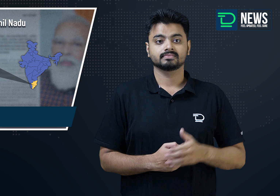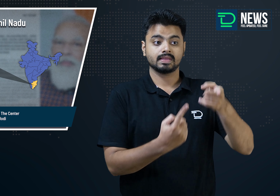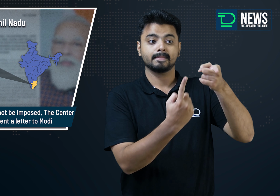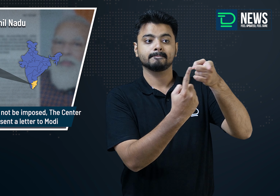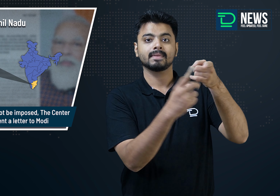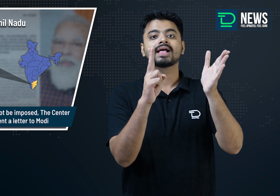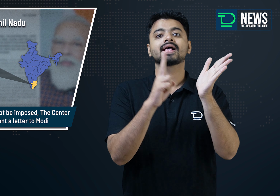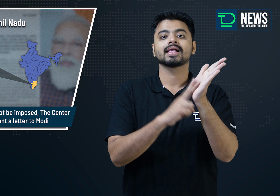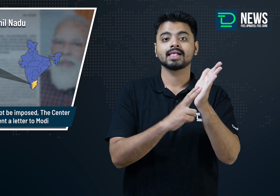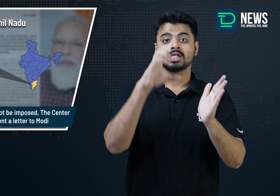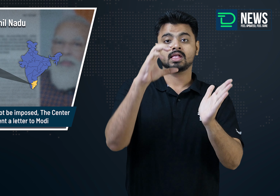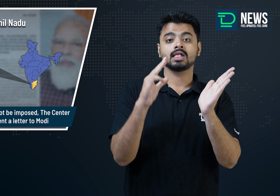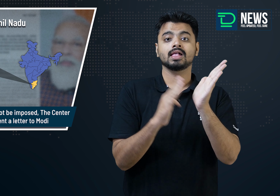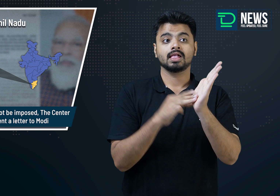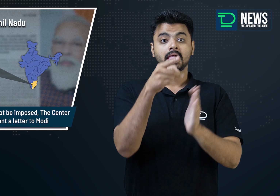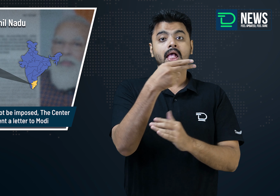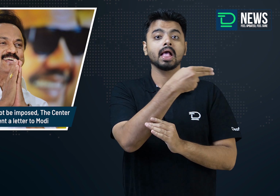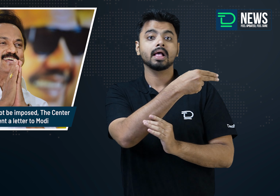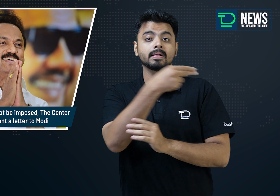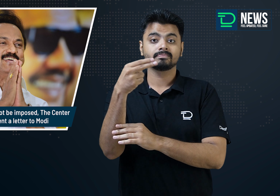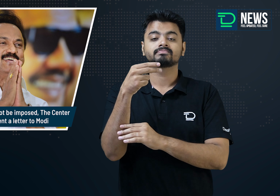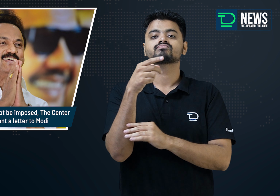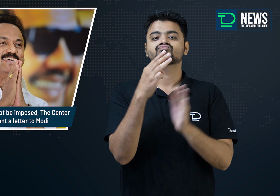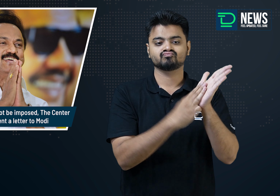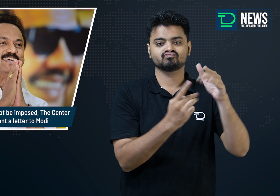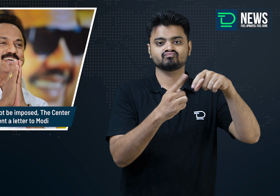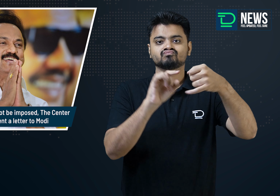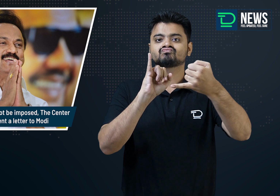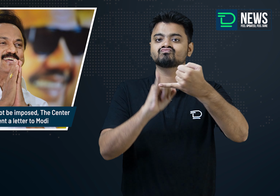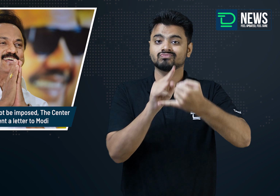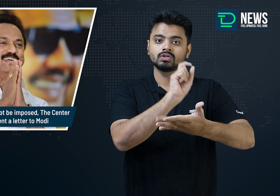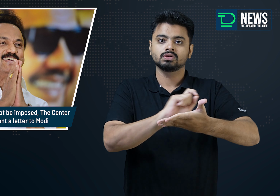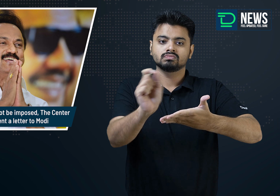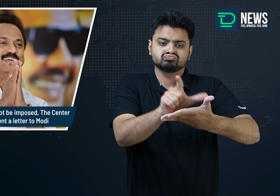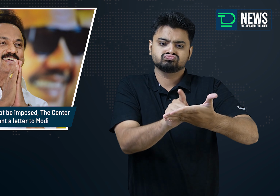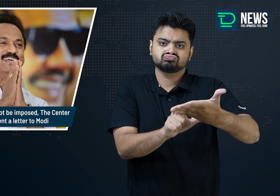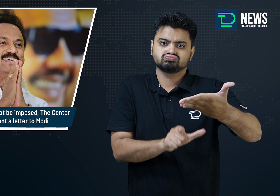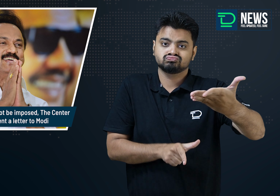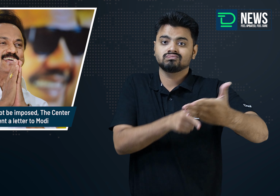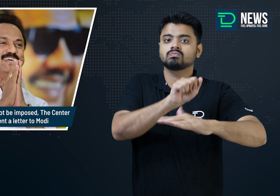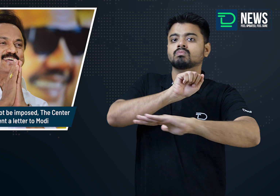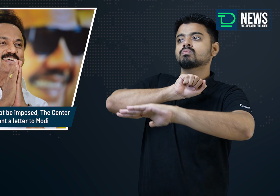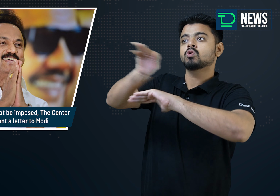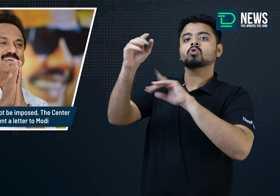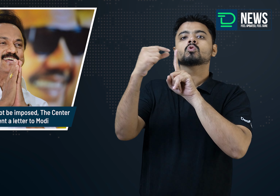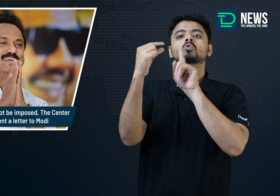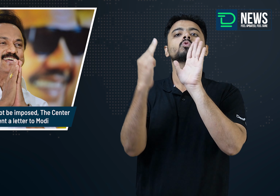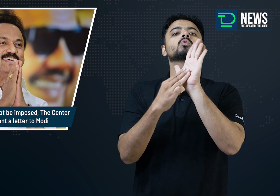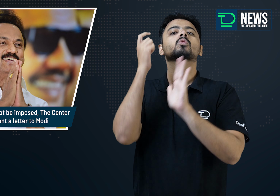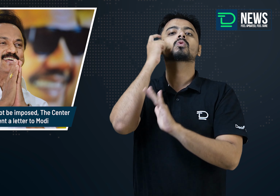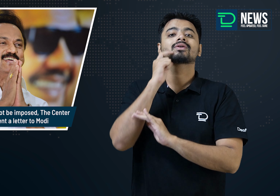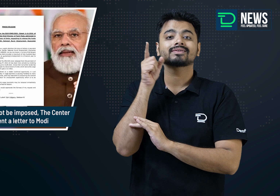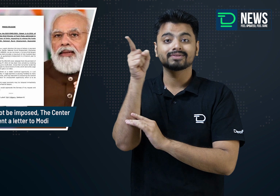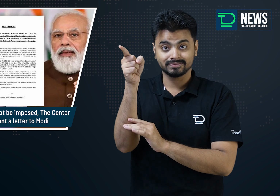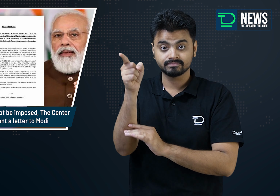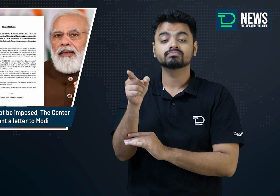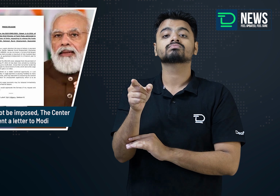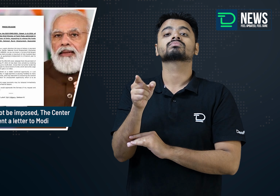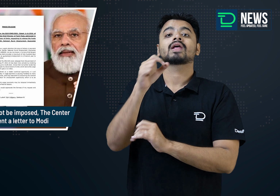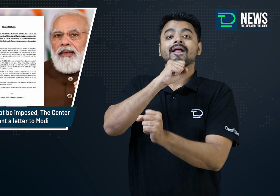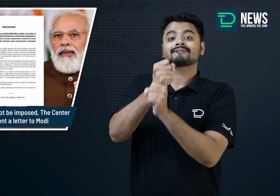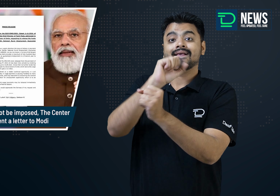Tamil Nadu Chief Minister MK Stalin's letter to Prime Minister Narendra Modi requesting the central government